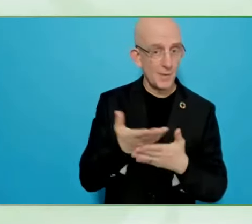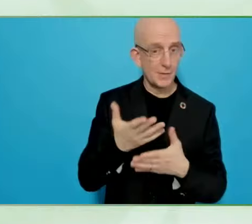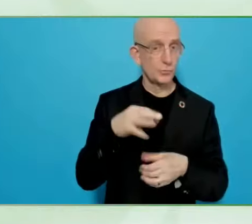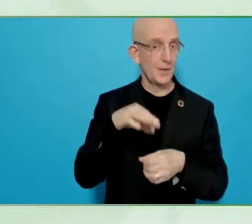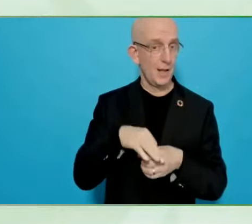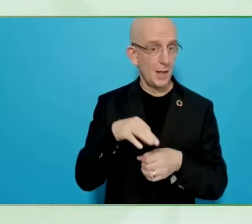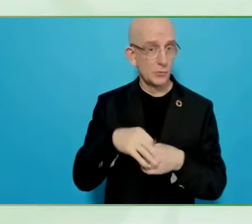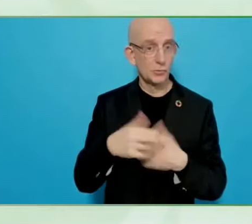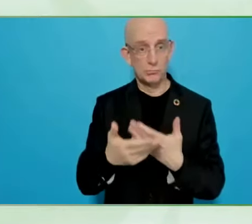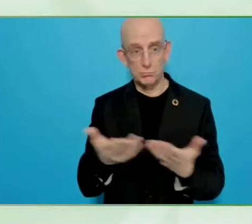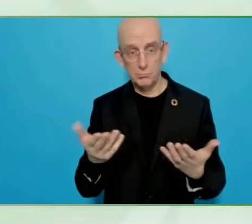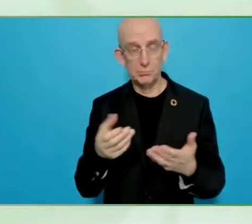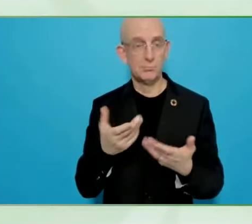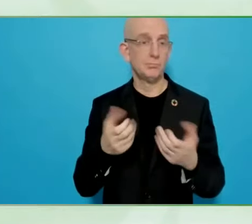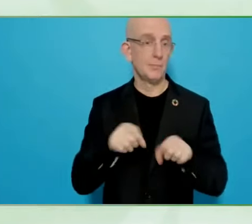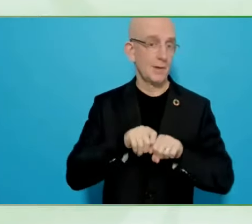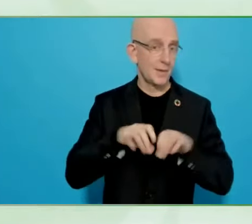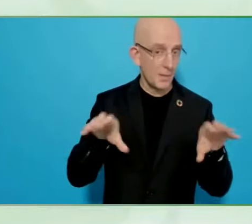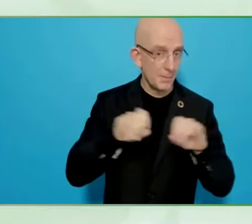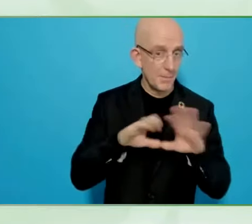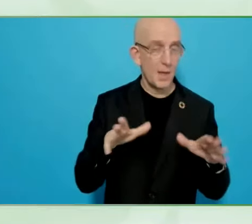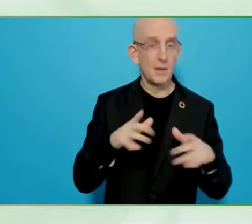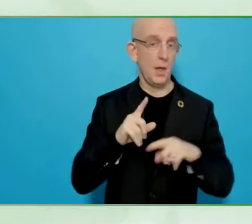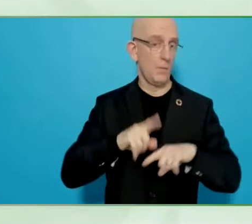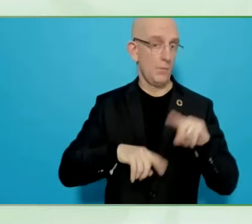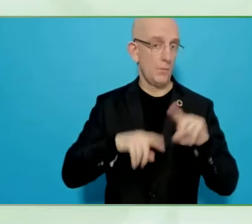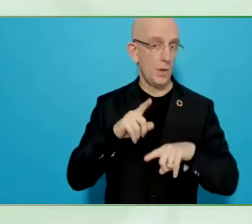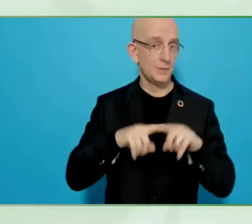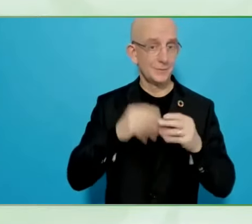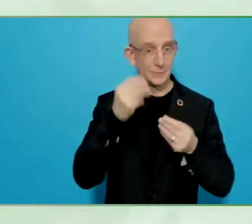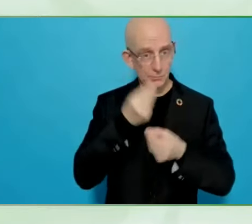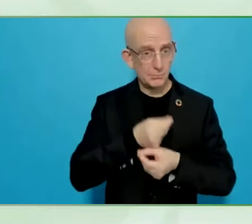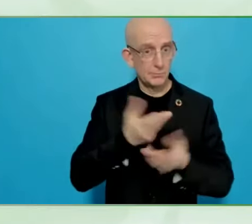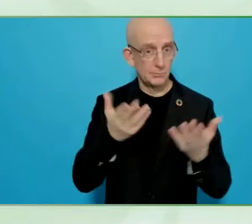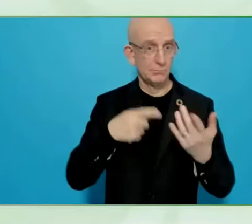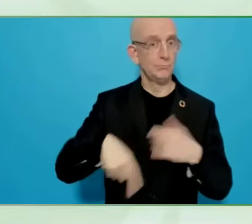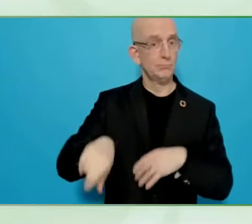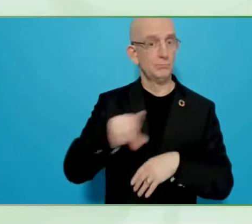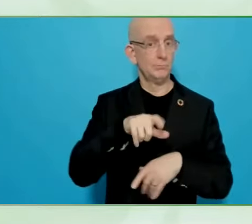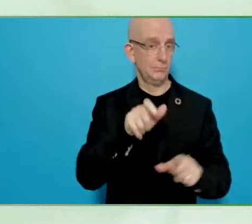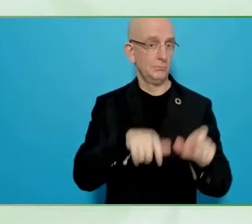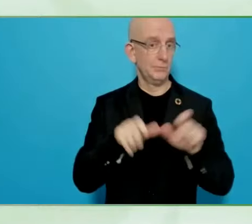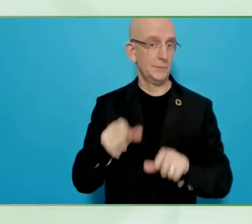construction is now making the detailed program.